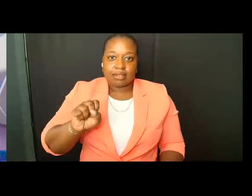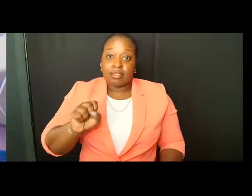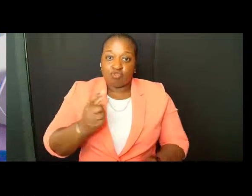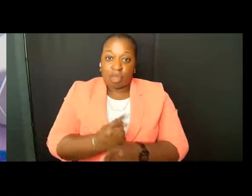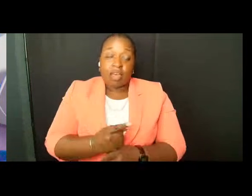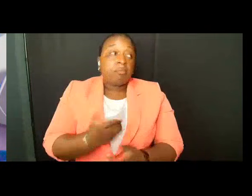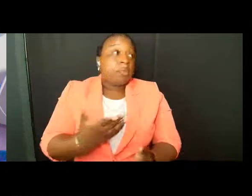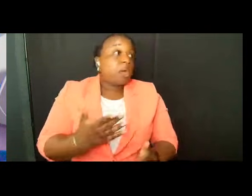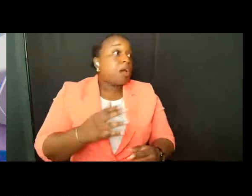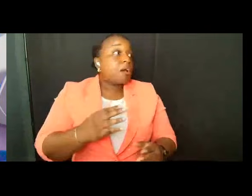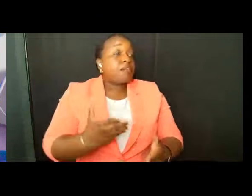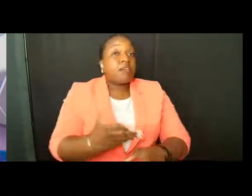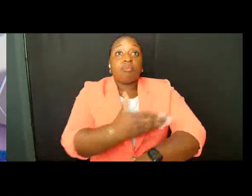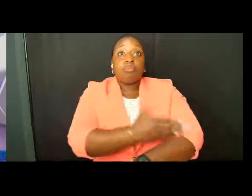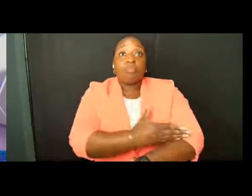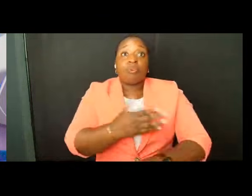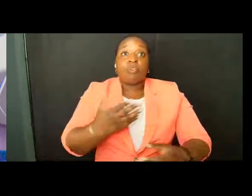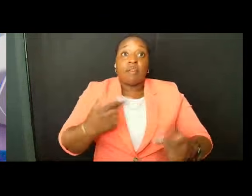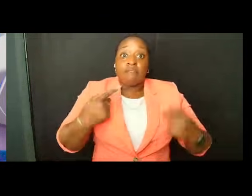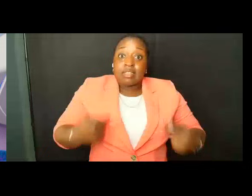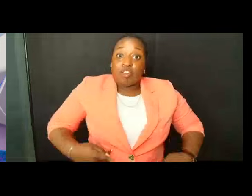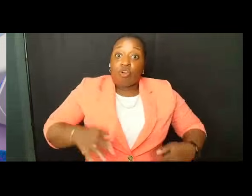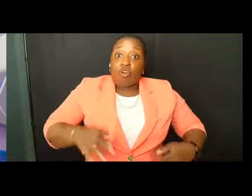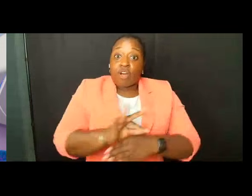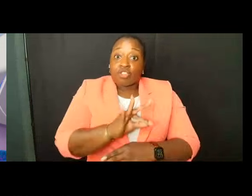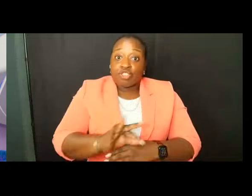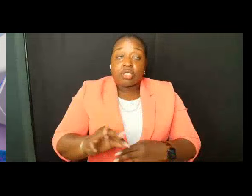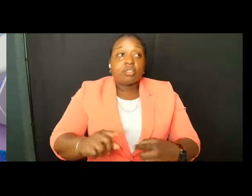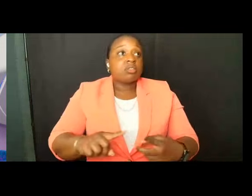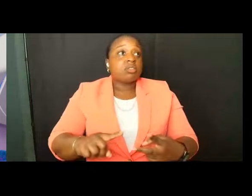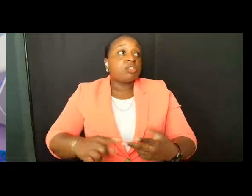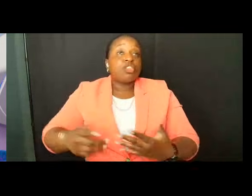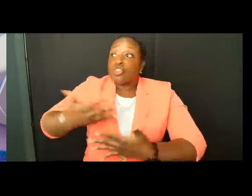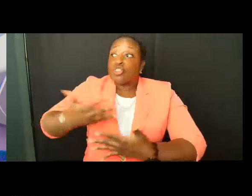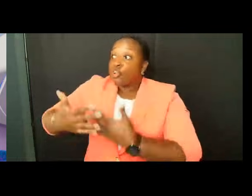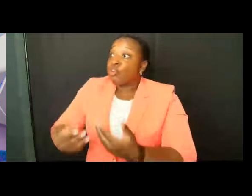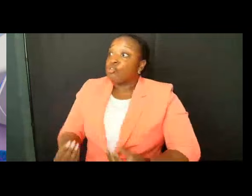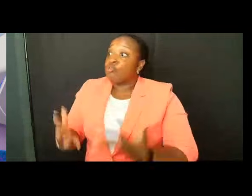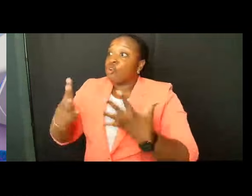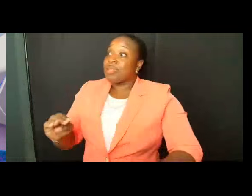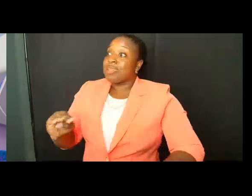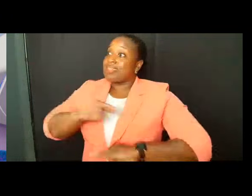You may have improved functioning of your social roles and satisfaction in your social roles.